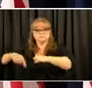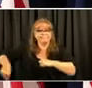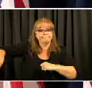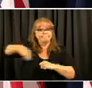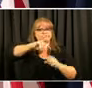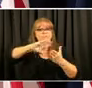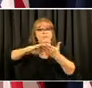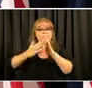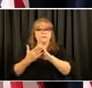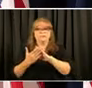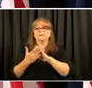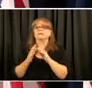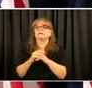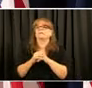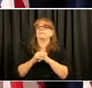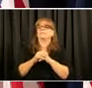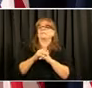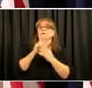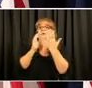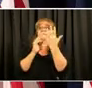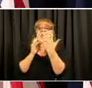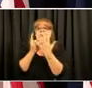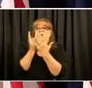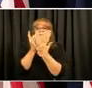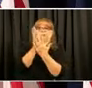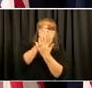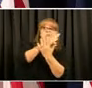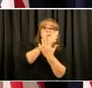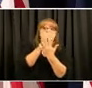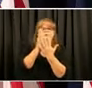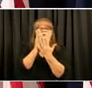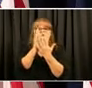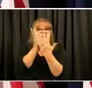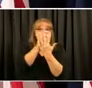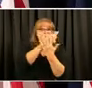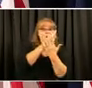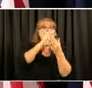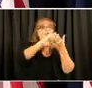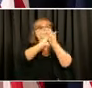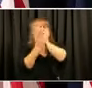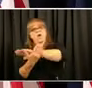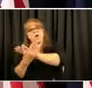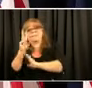generally replaces the variance process counties can still do variances a good use of variances